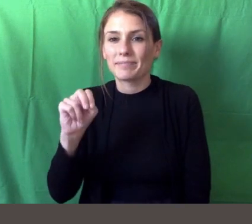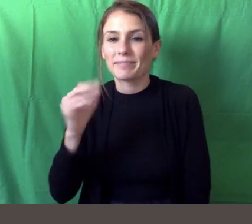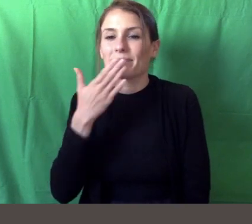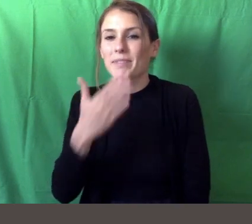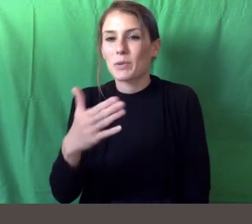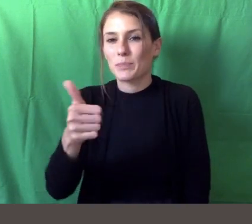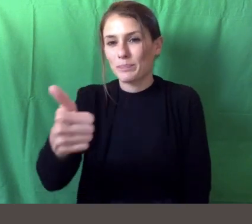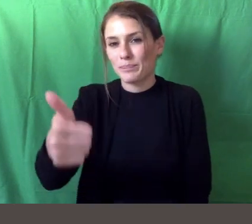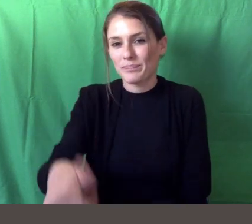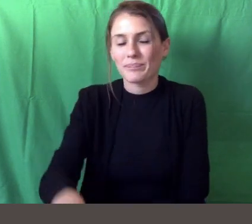Thank you.